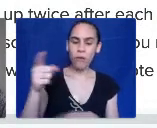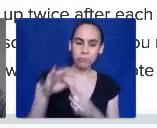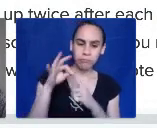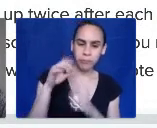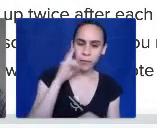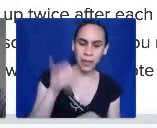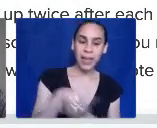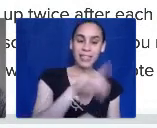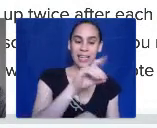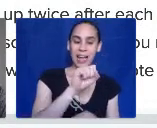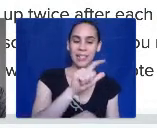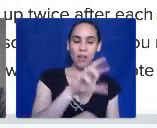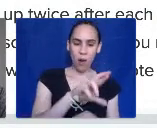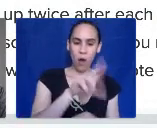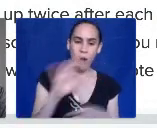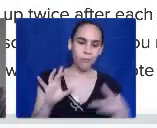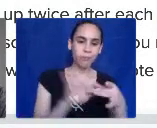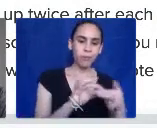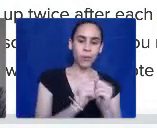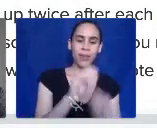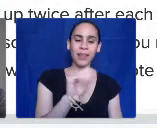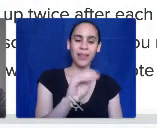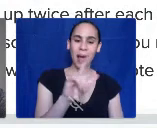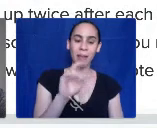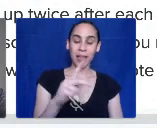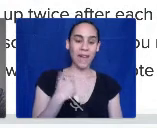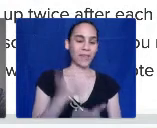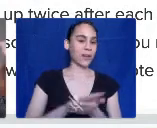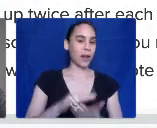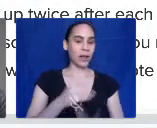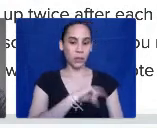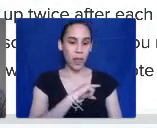a cam link which gets really it's really high nice quality i've purchased a light you know